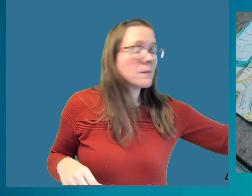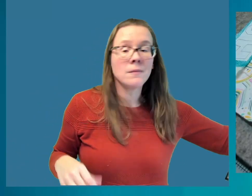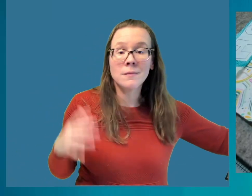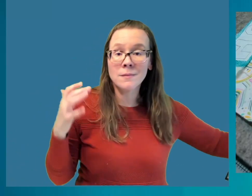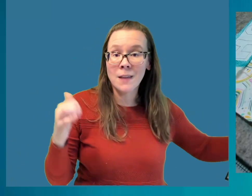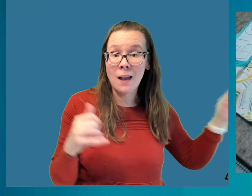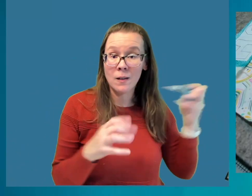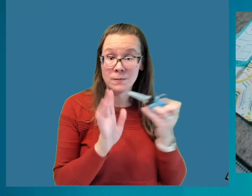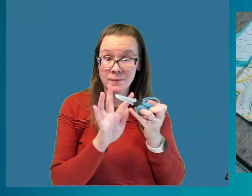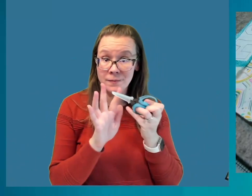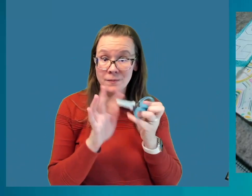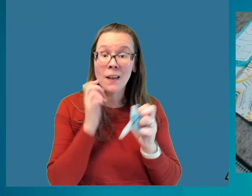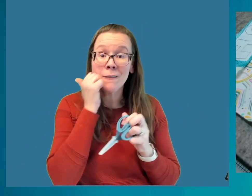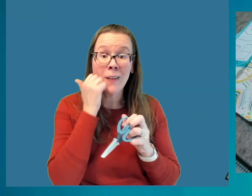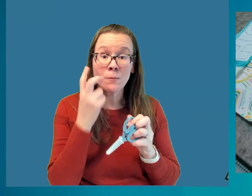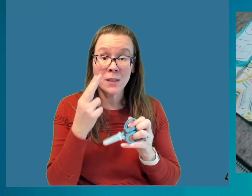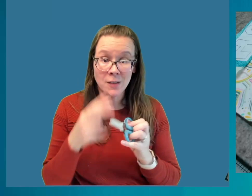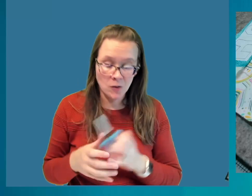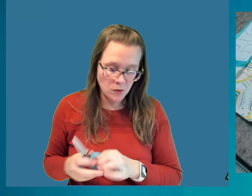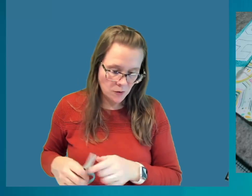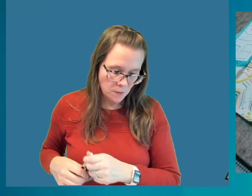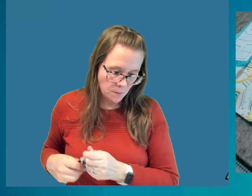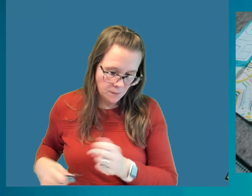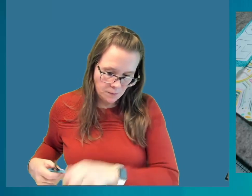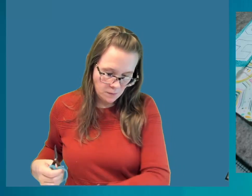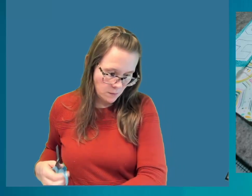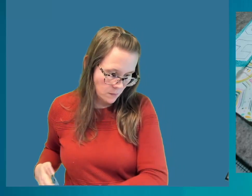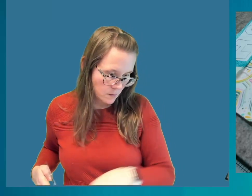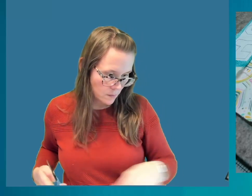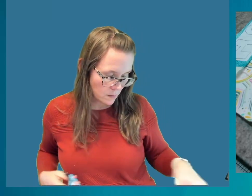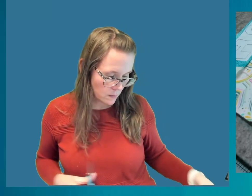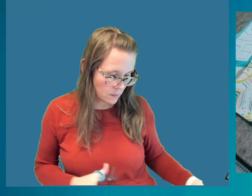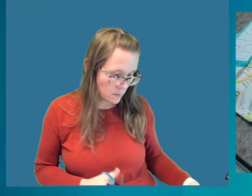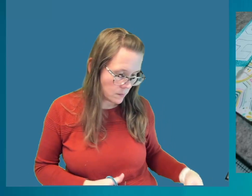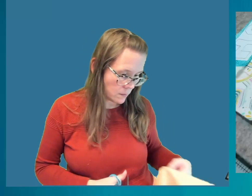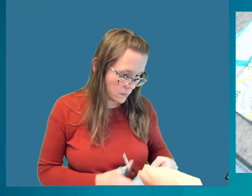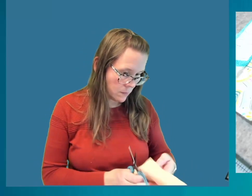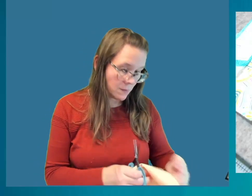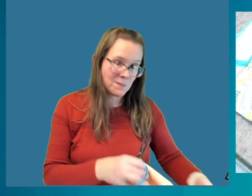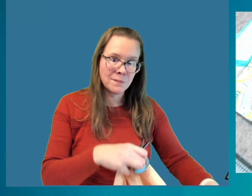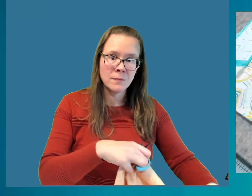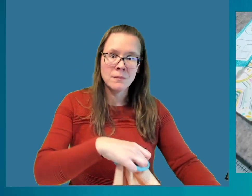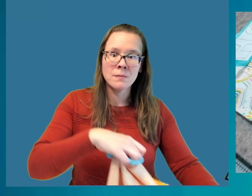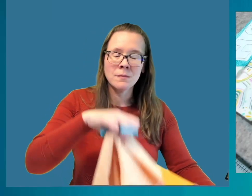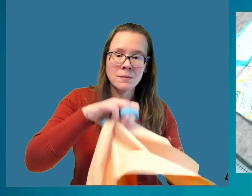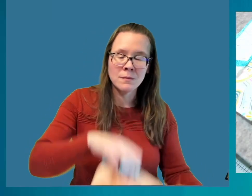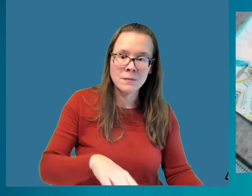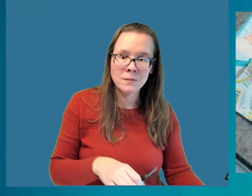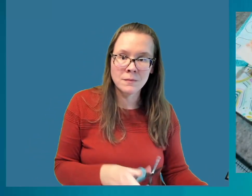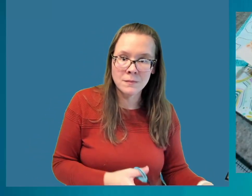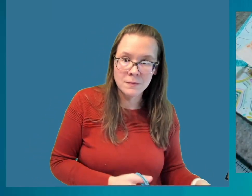3 seconds works in my classroom so that's what I used today. And it seems to be working.